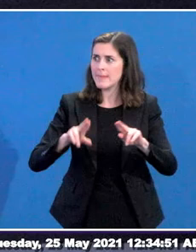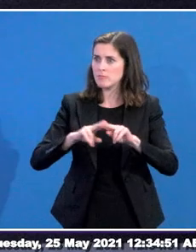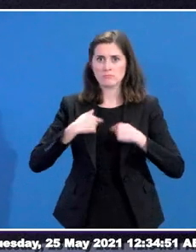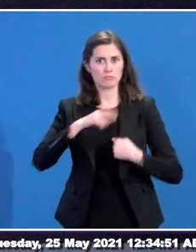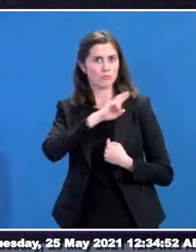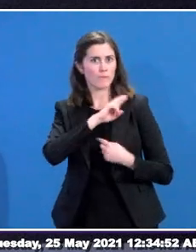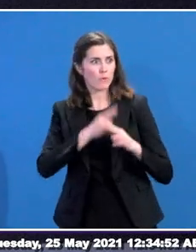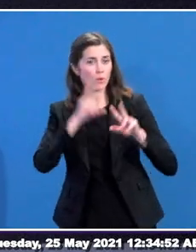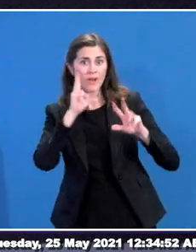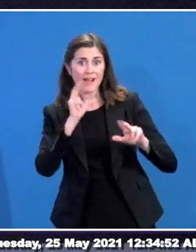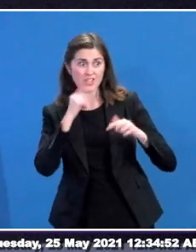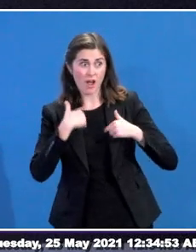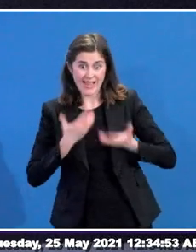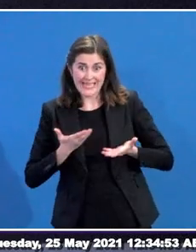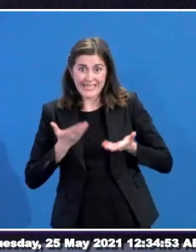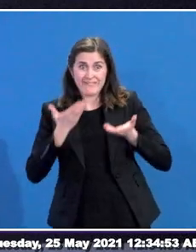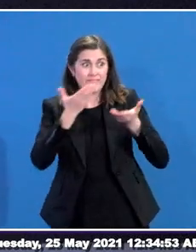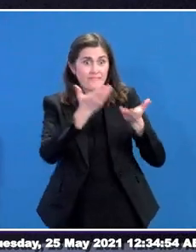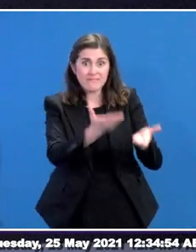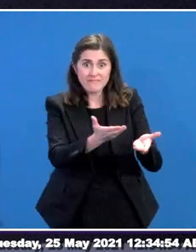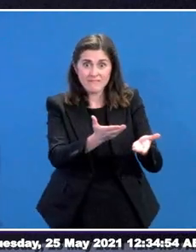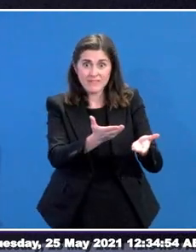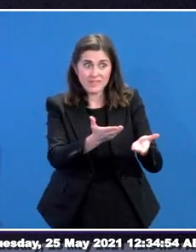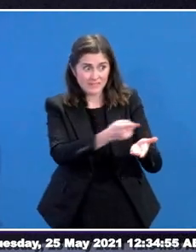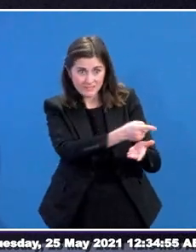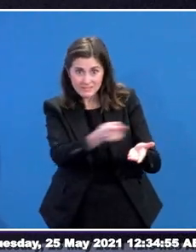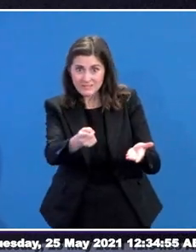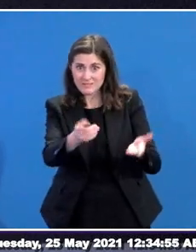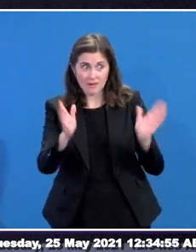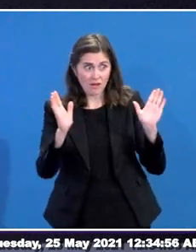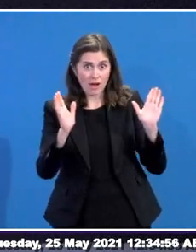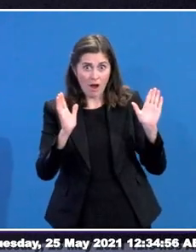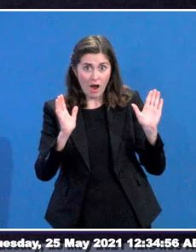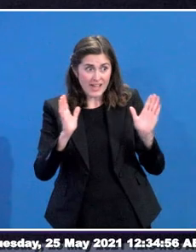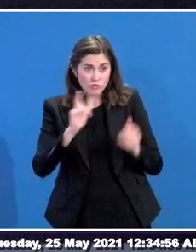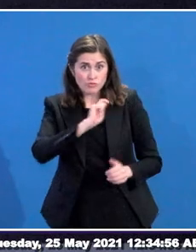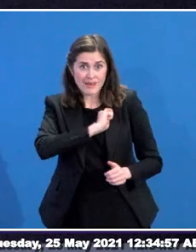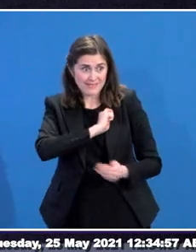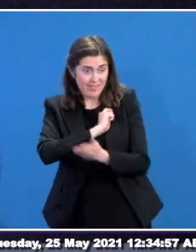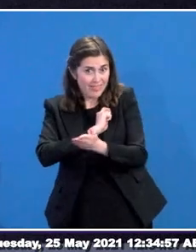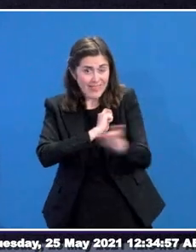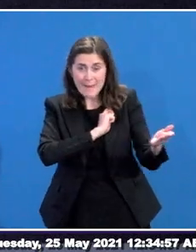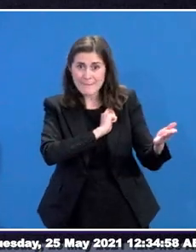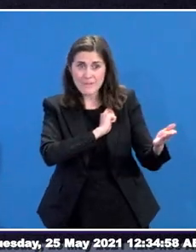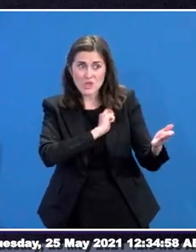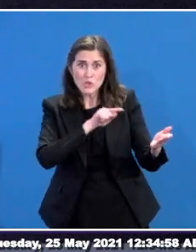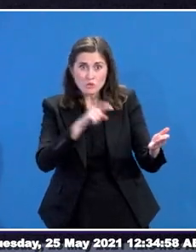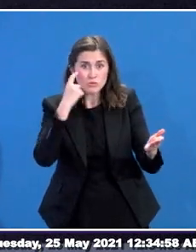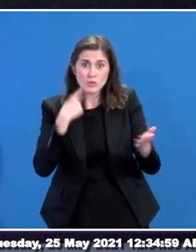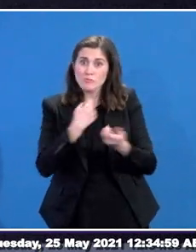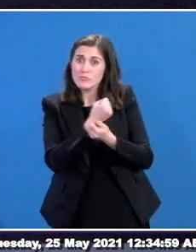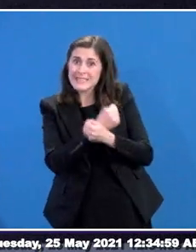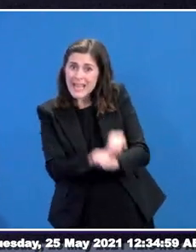They are our hands, our minds, they are there to protect them, to